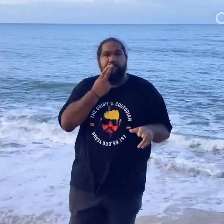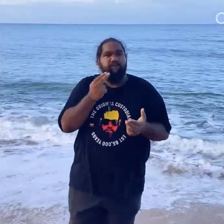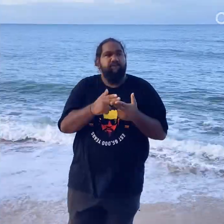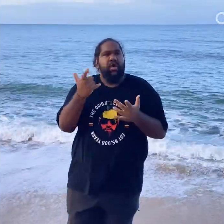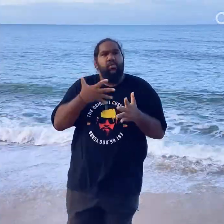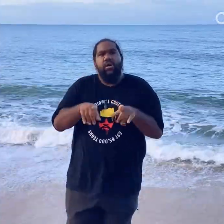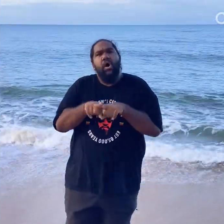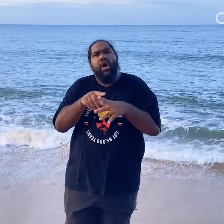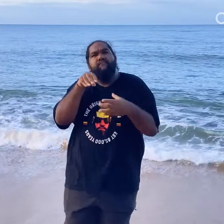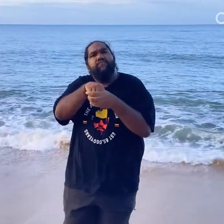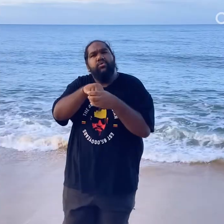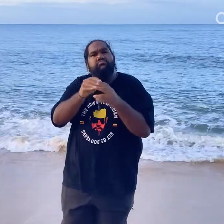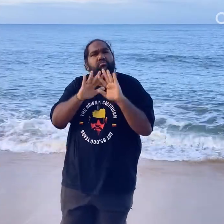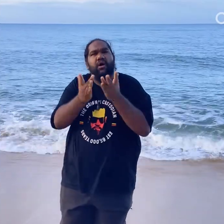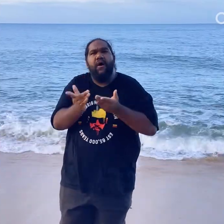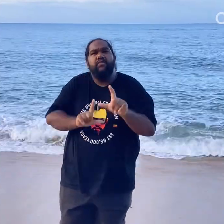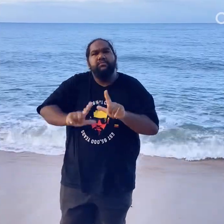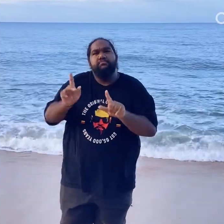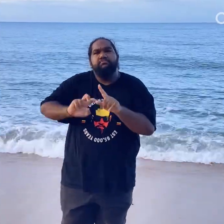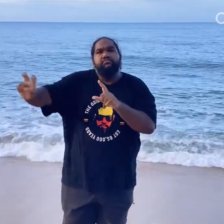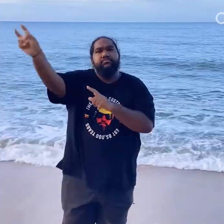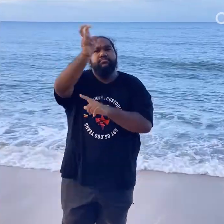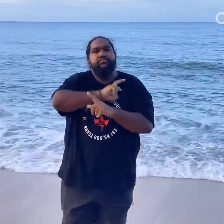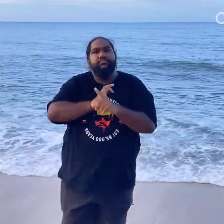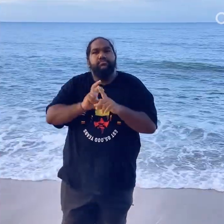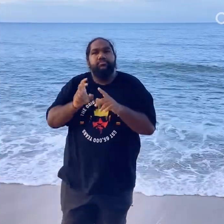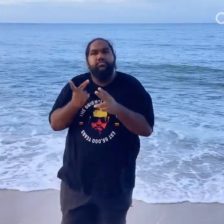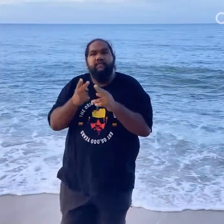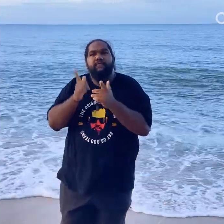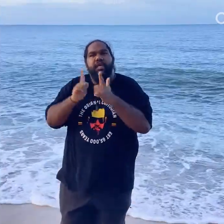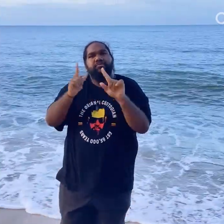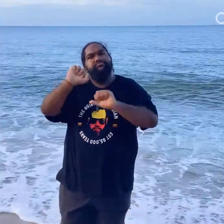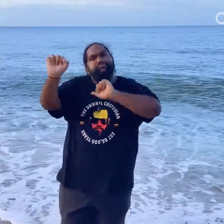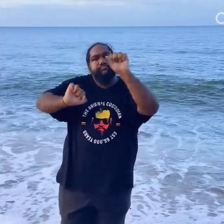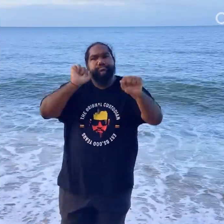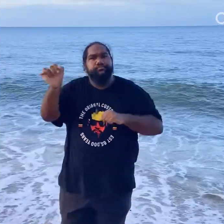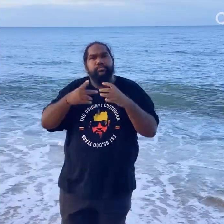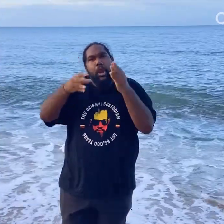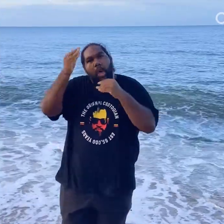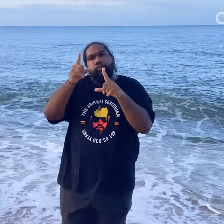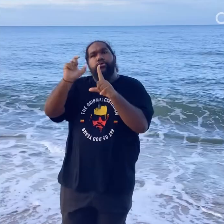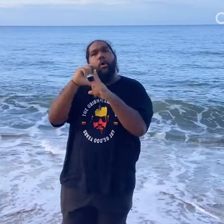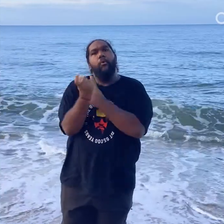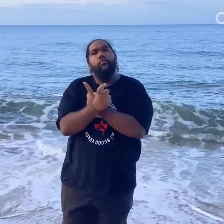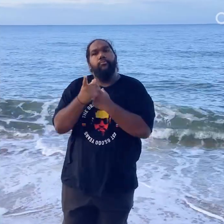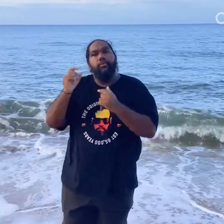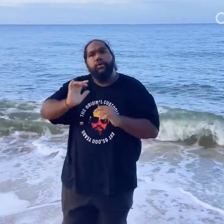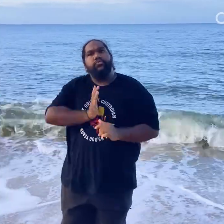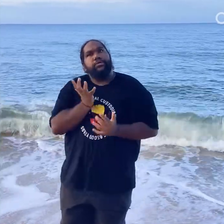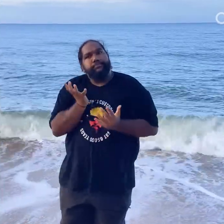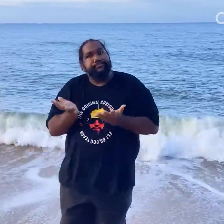and travel around the world and learn more about different languages and cultures,